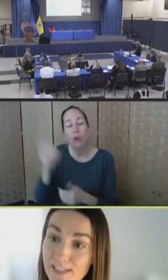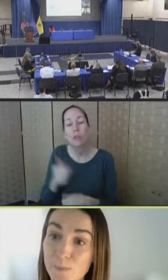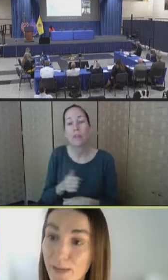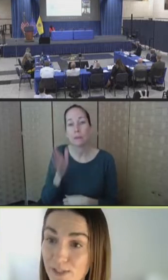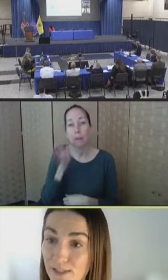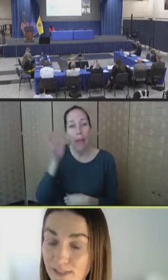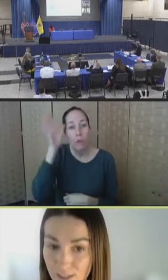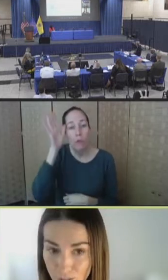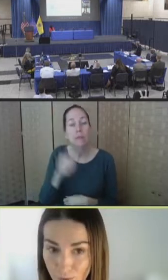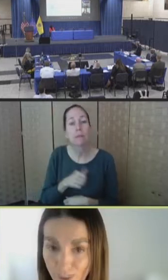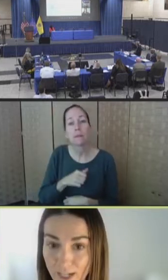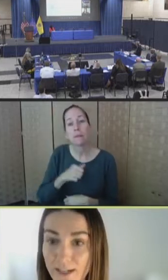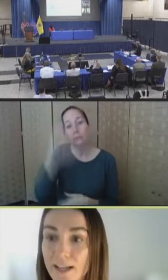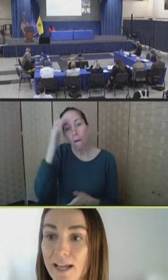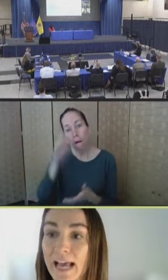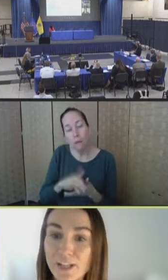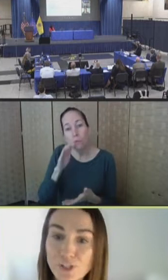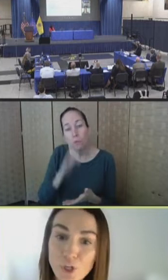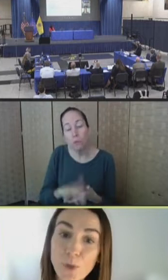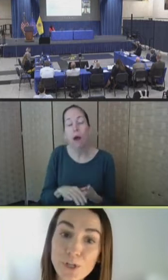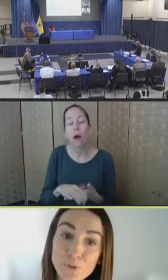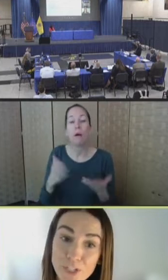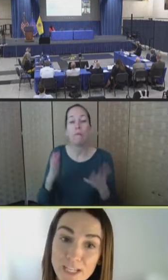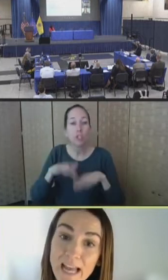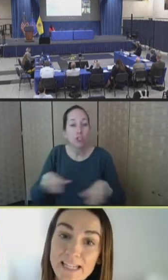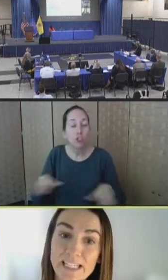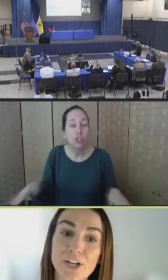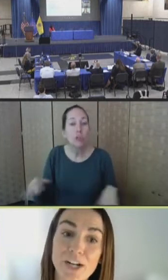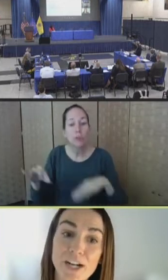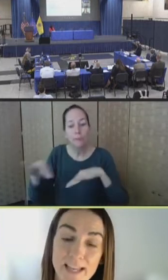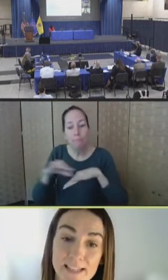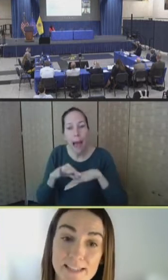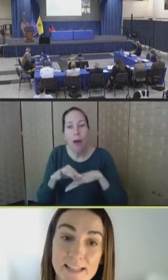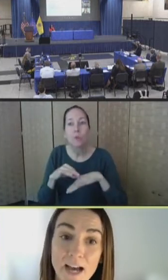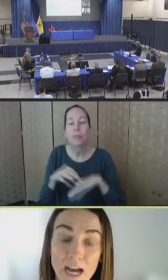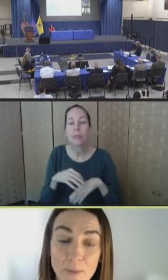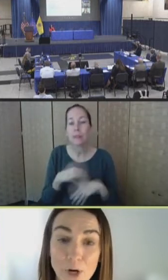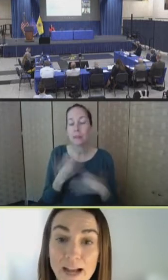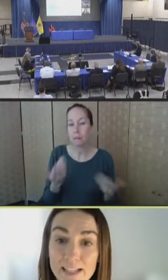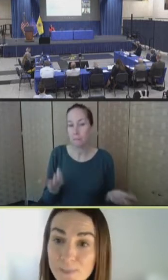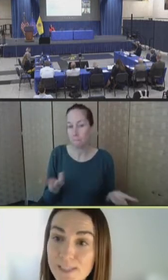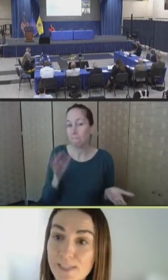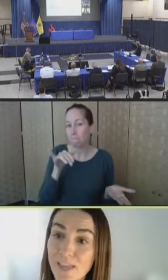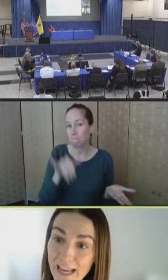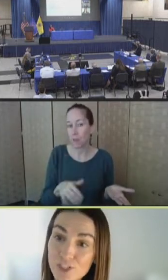spouses, and children. And so, what you're looking at here is our estimates of the age